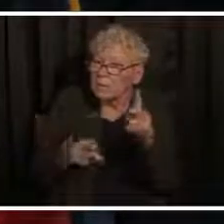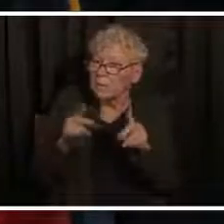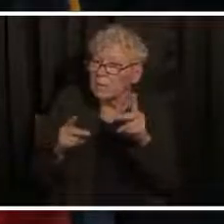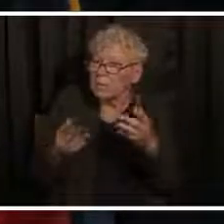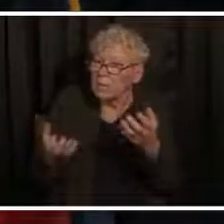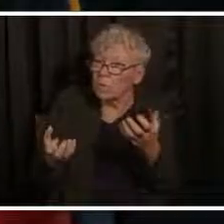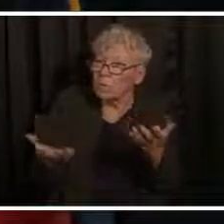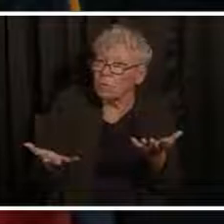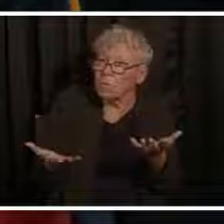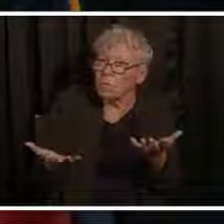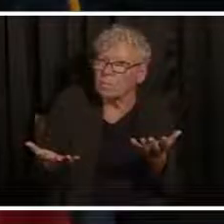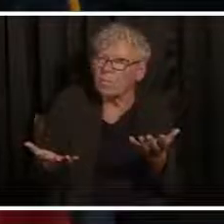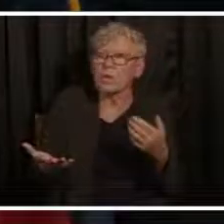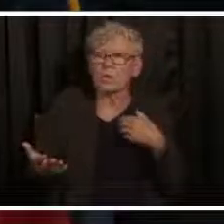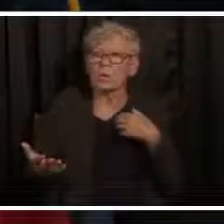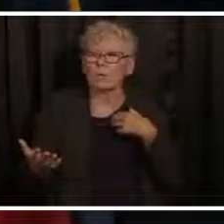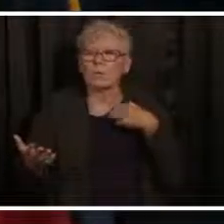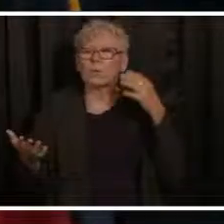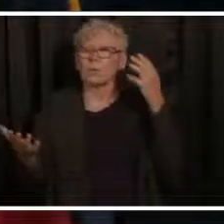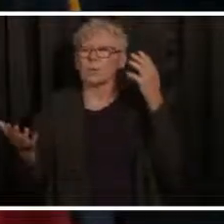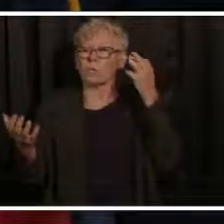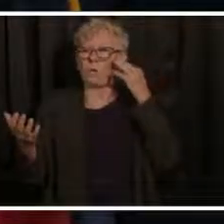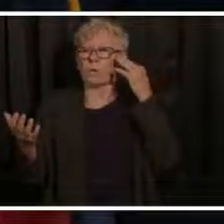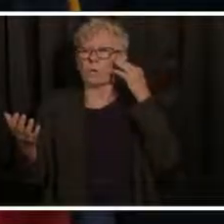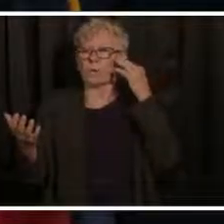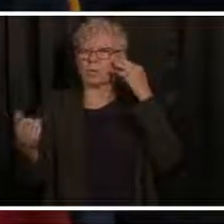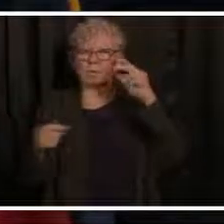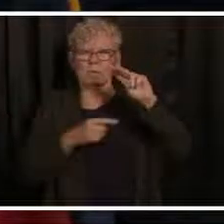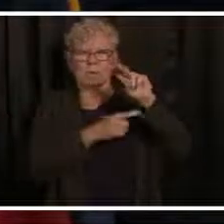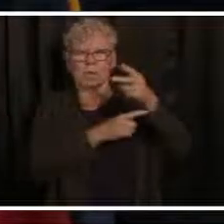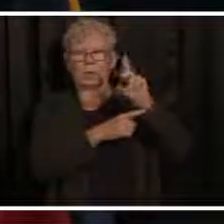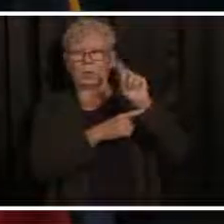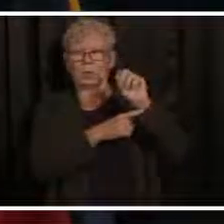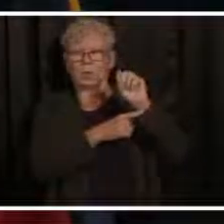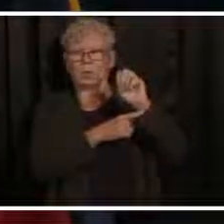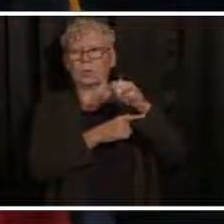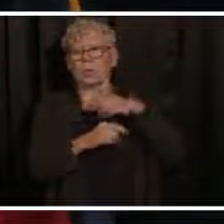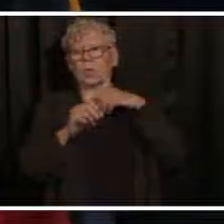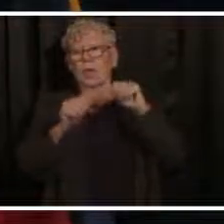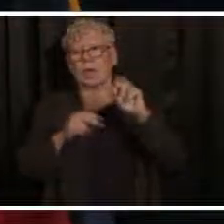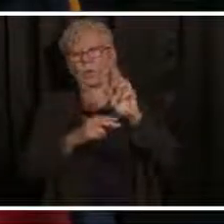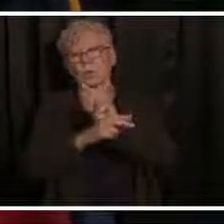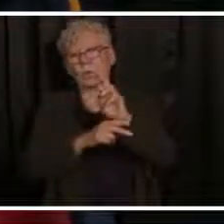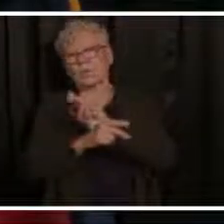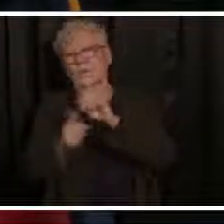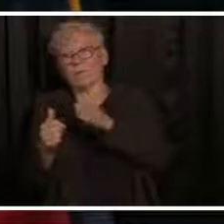second doses but we hope that the first doses are uh uh usable Uh there have not been significant orders the last